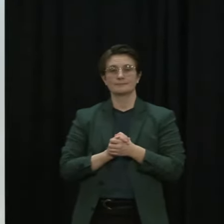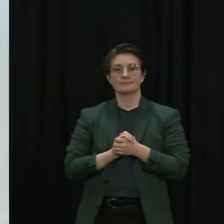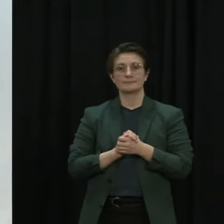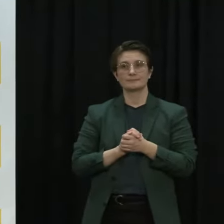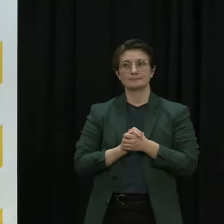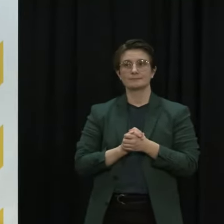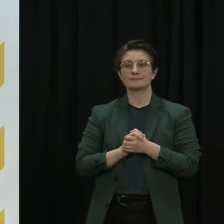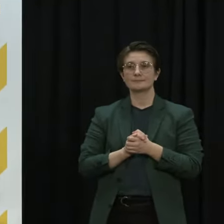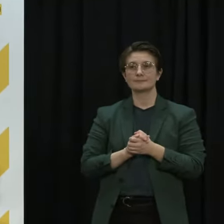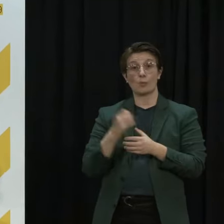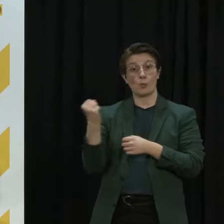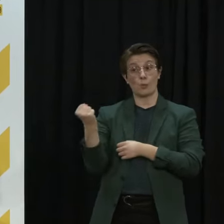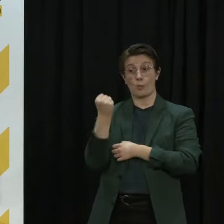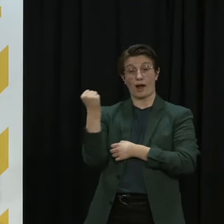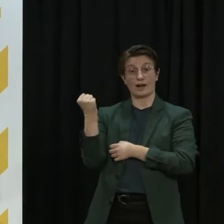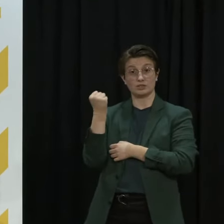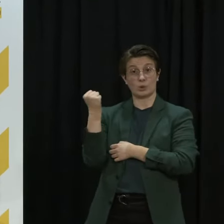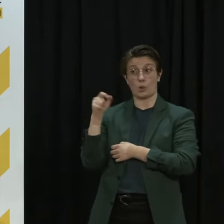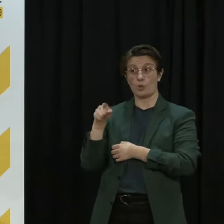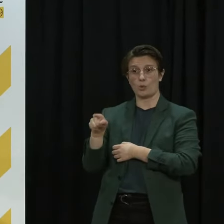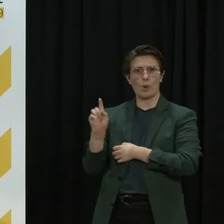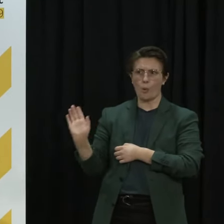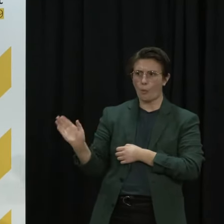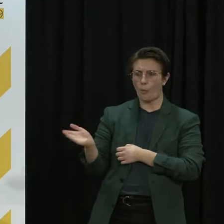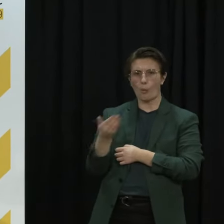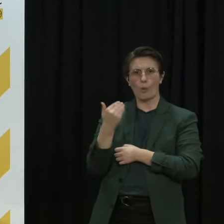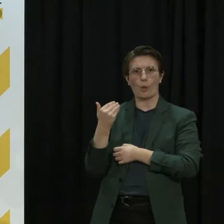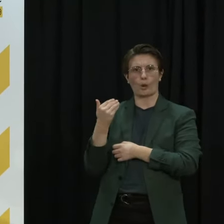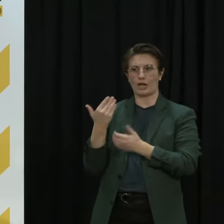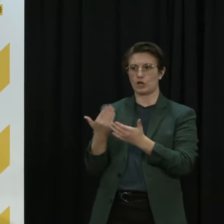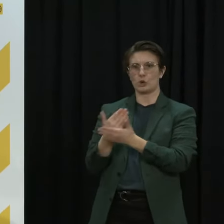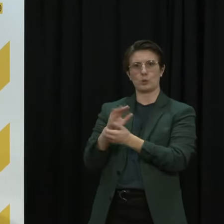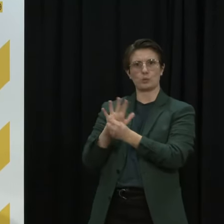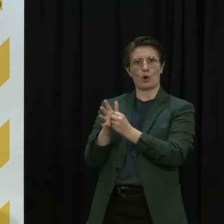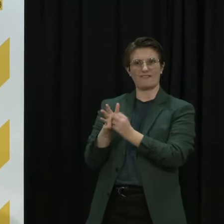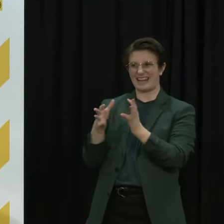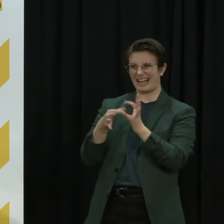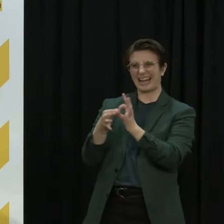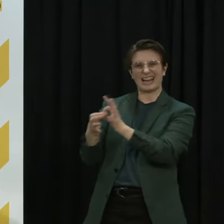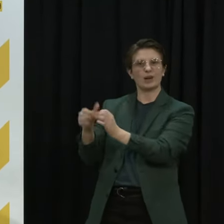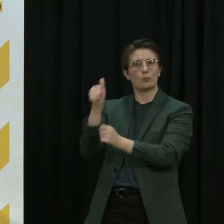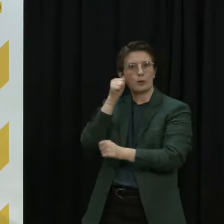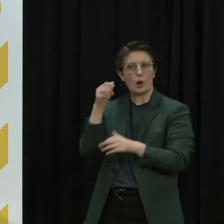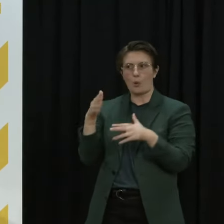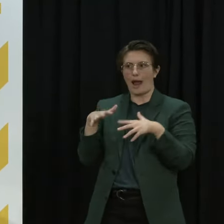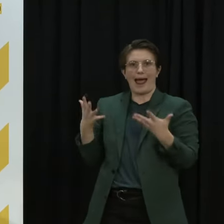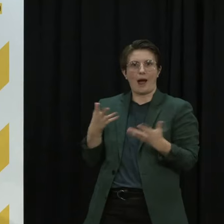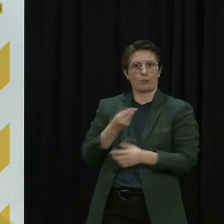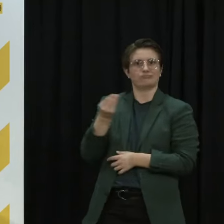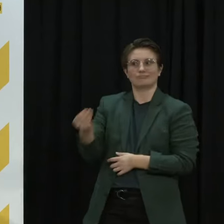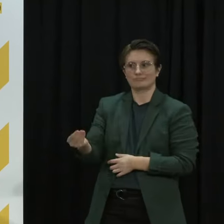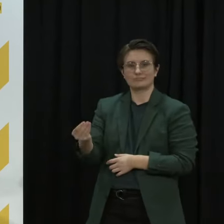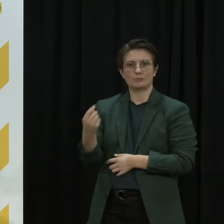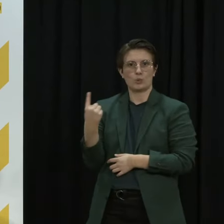its clients and visitors. The mission team is contacting as many people who received services at the site as they can to encourage the uptake of testing and to check on the health status. And staff at the mission also